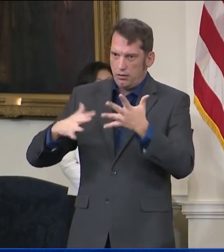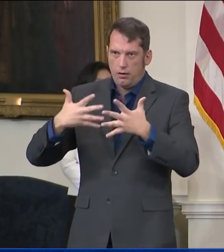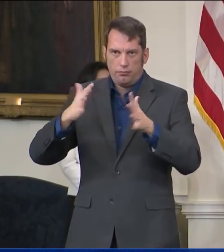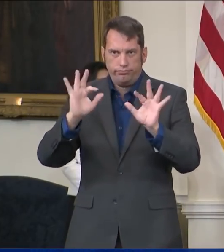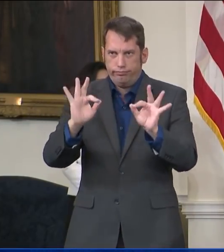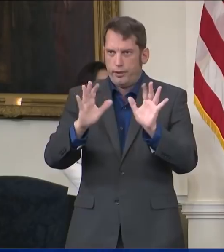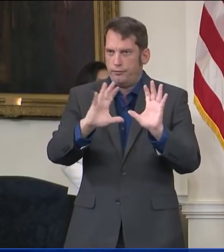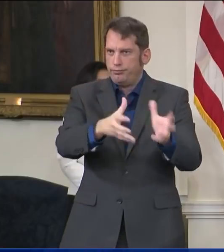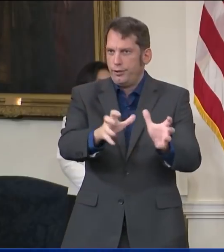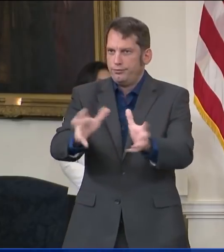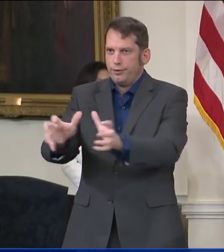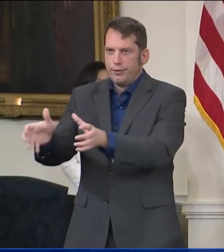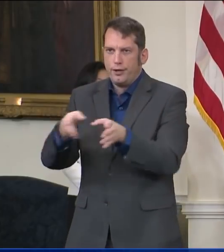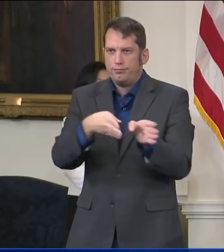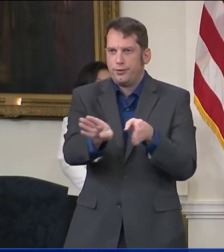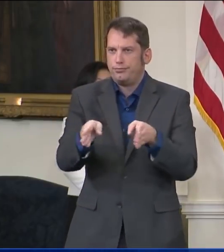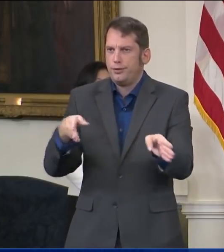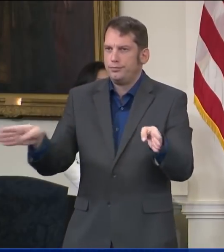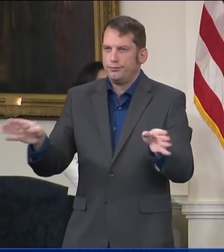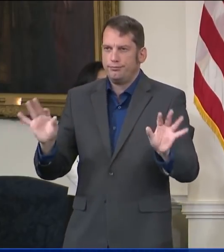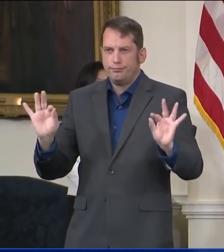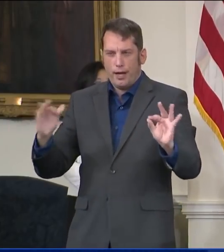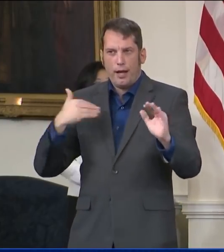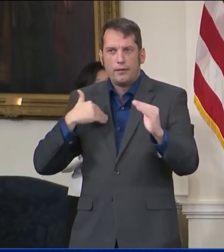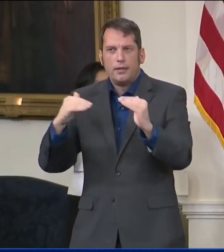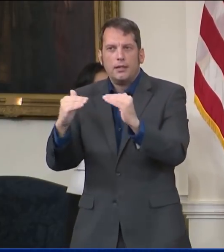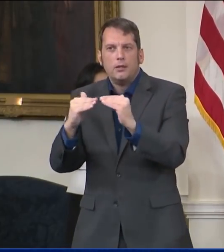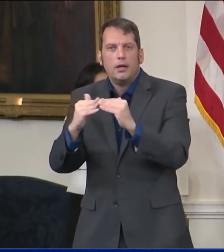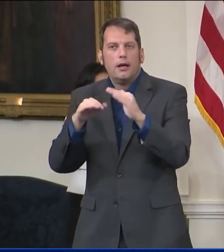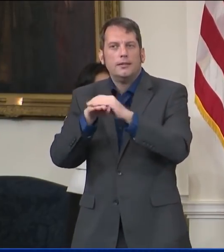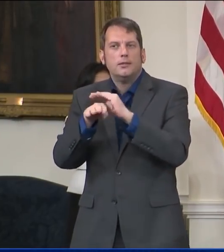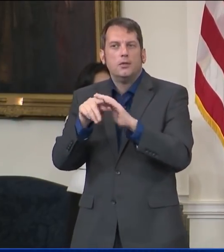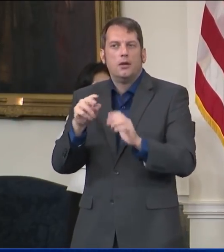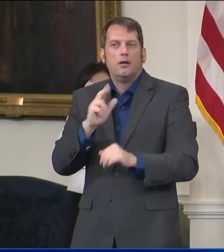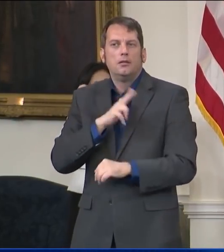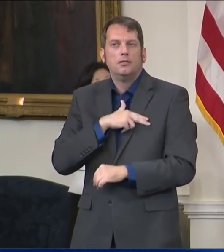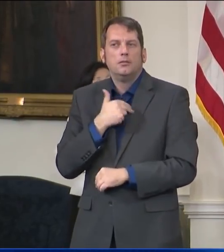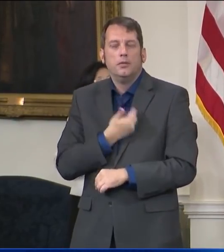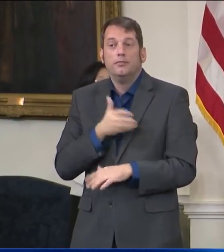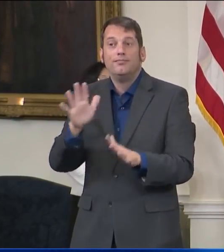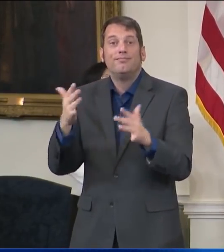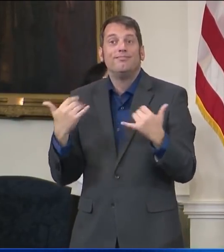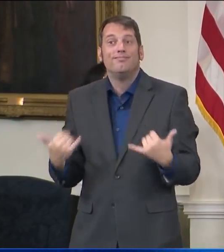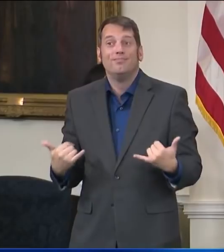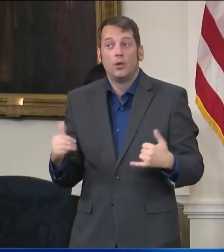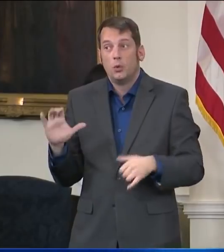SOPHISTICATED CARE. MOST IMPORTANTLY A MARYLANDERS HAVE EQUAL ACCESS.